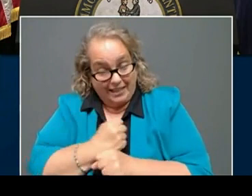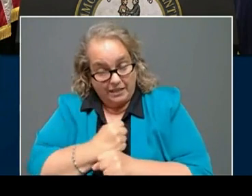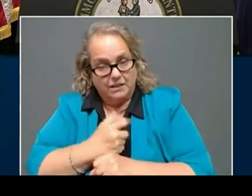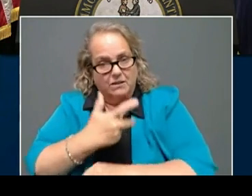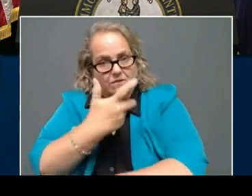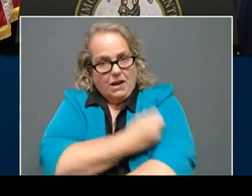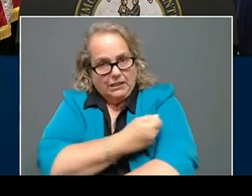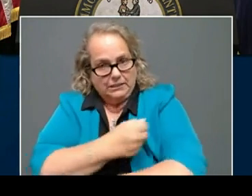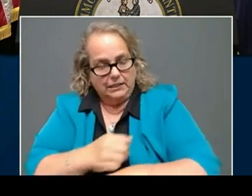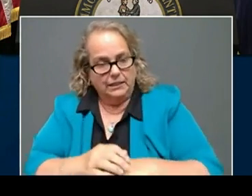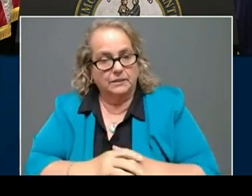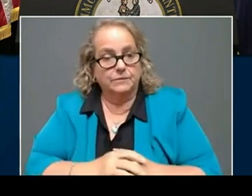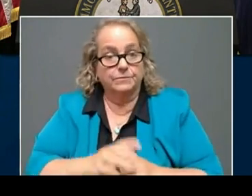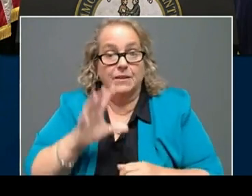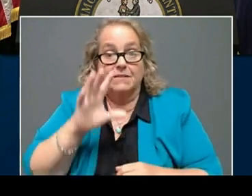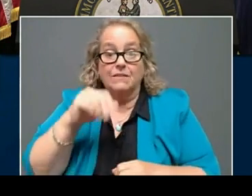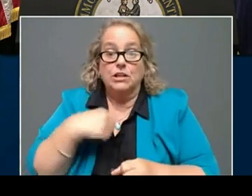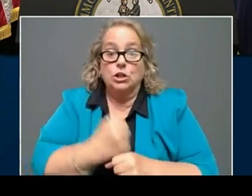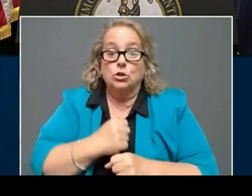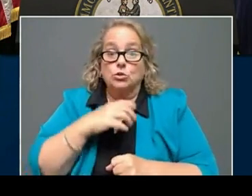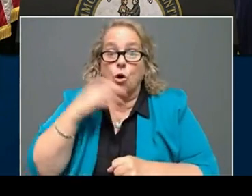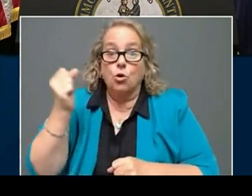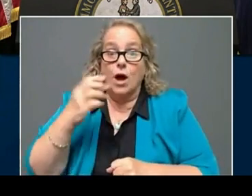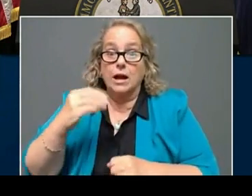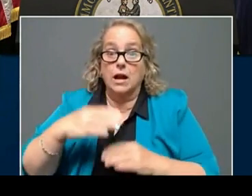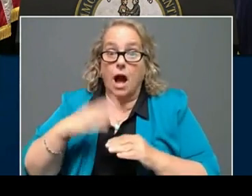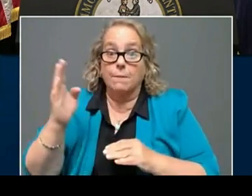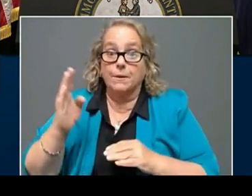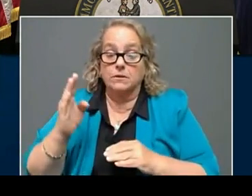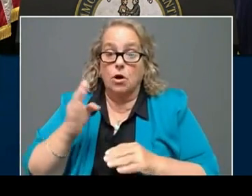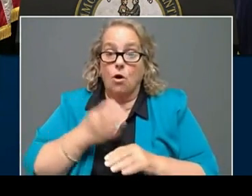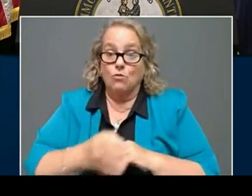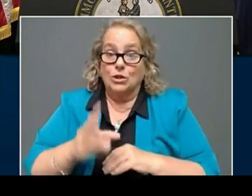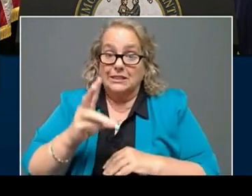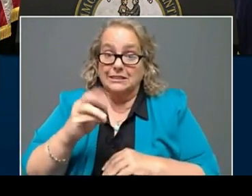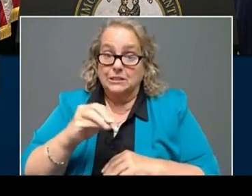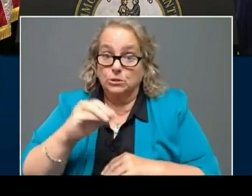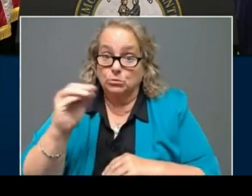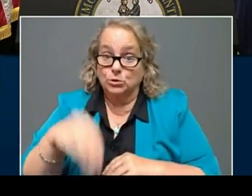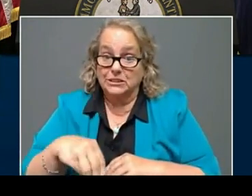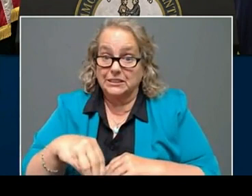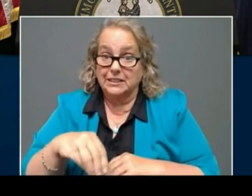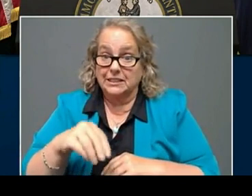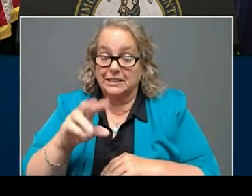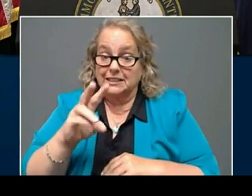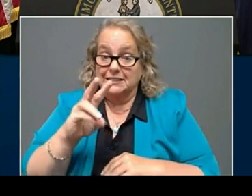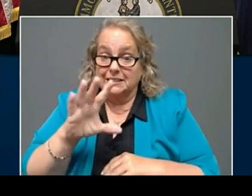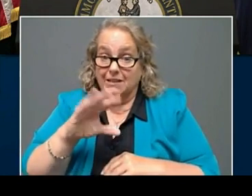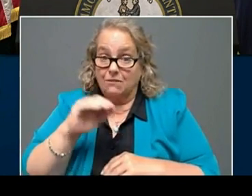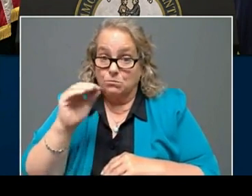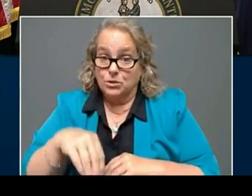50 years and up again over 60 At 65%. And as we showed you a little bit